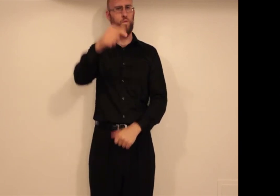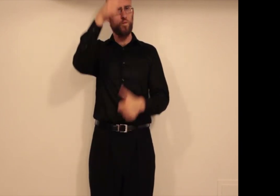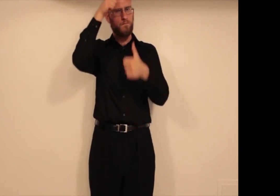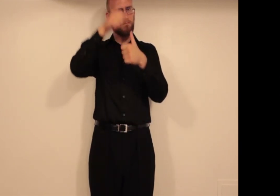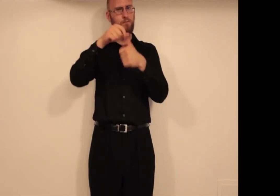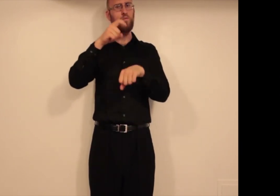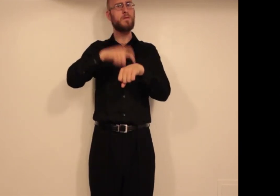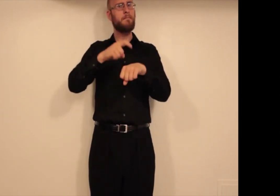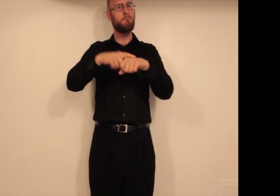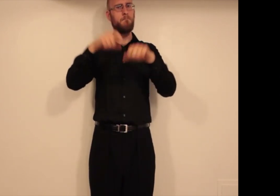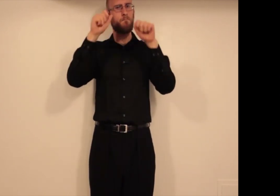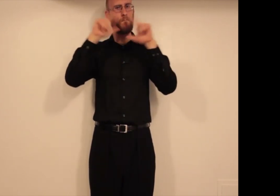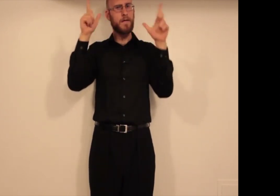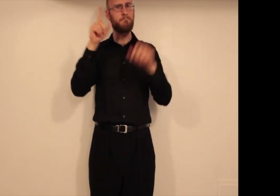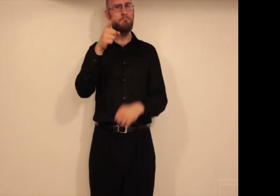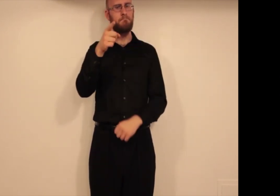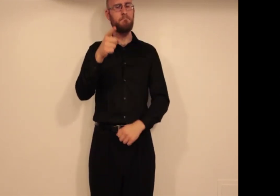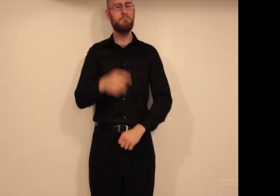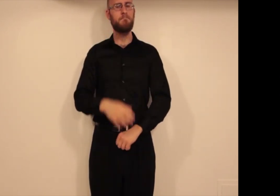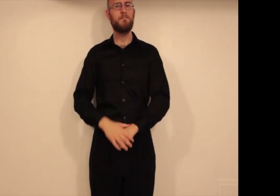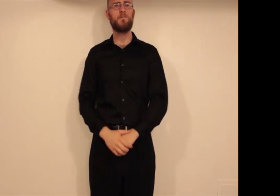Do you remember what time you woke up?